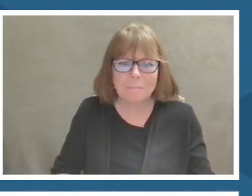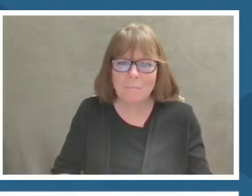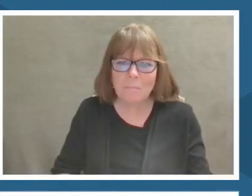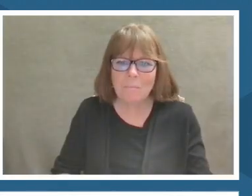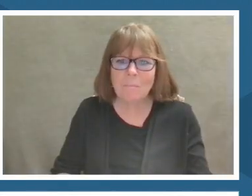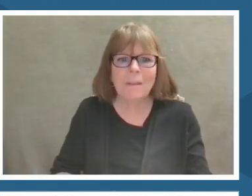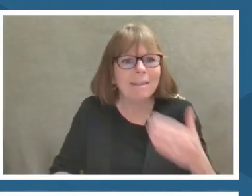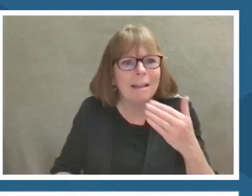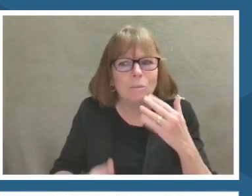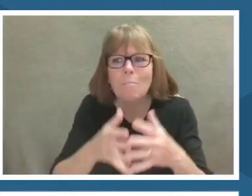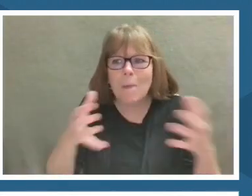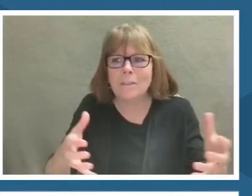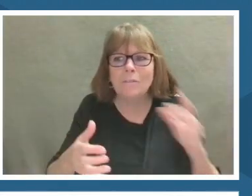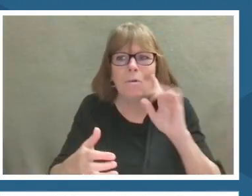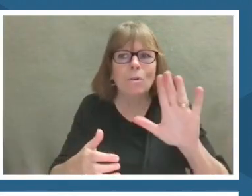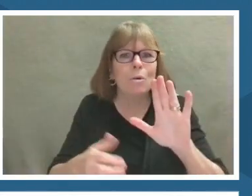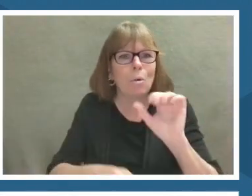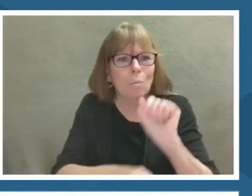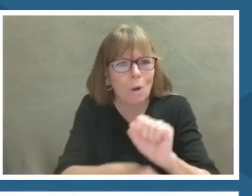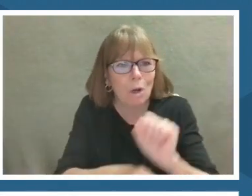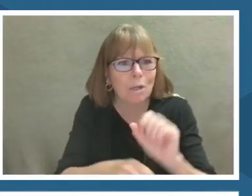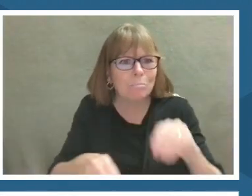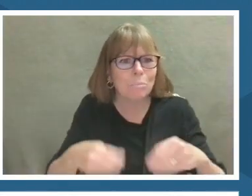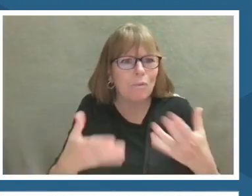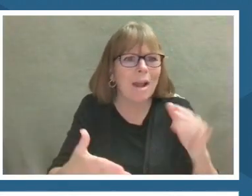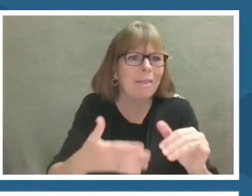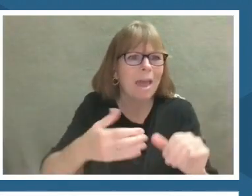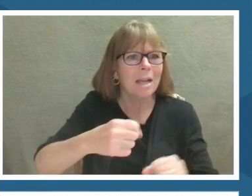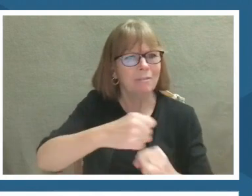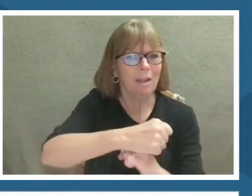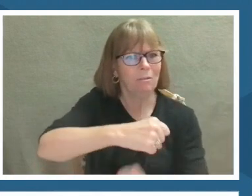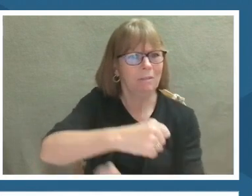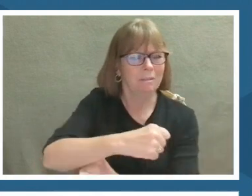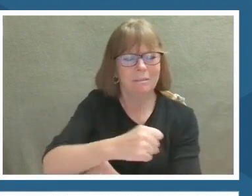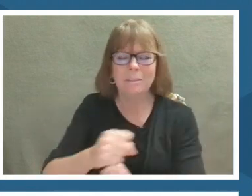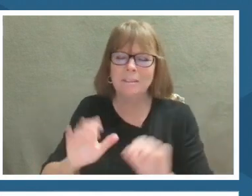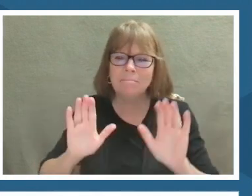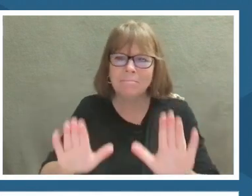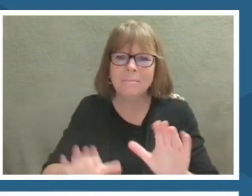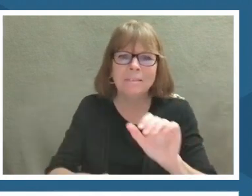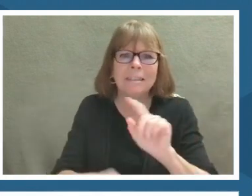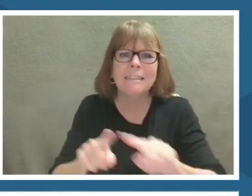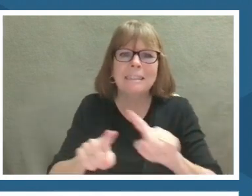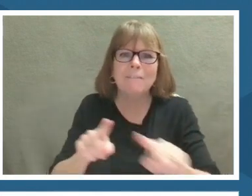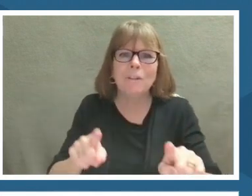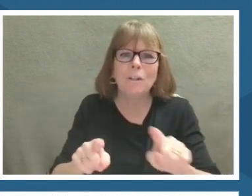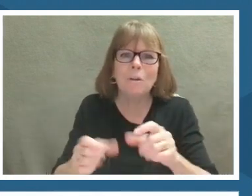for everyone around the incredible effort led by the office